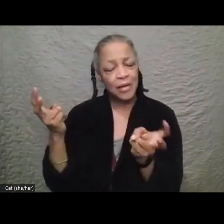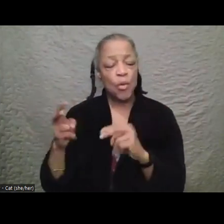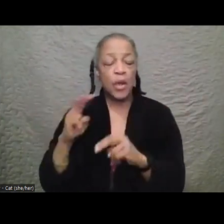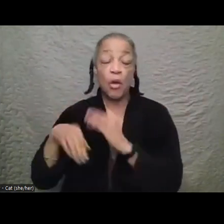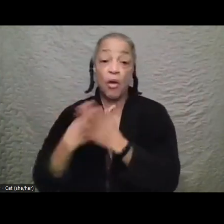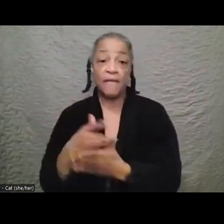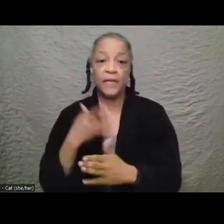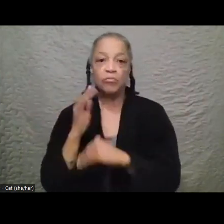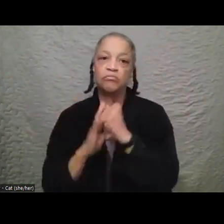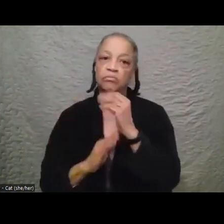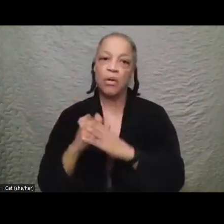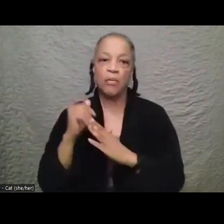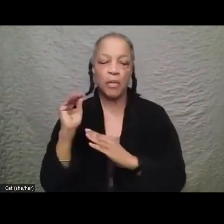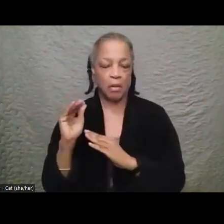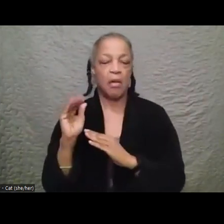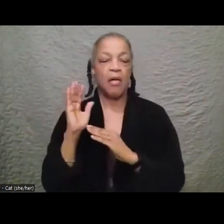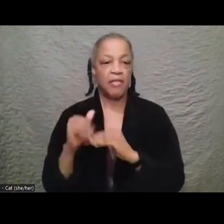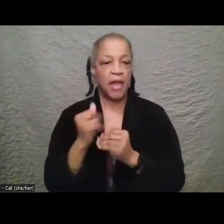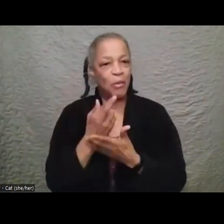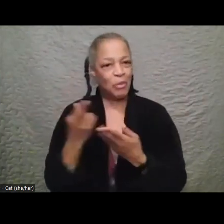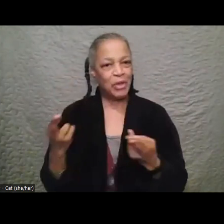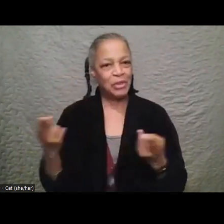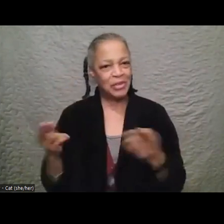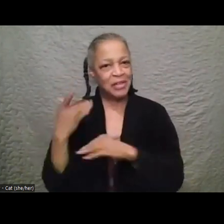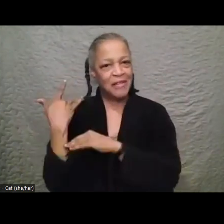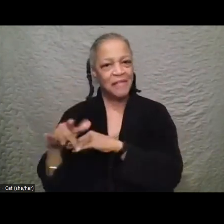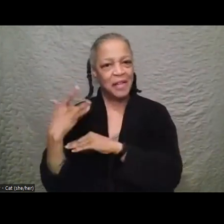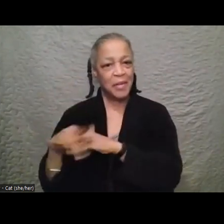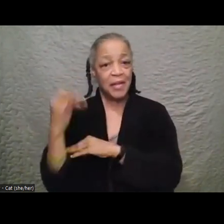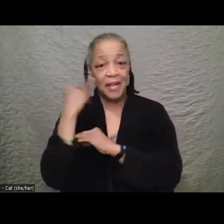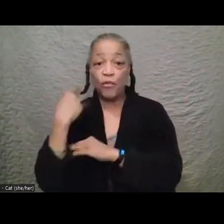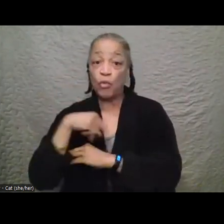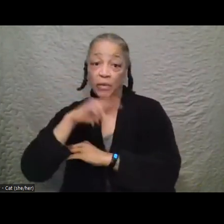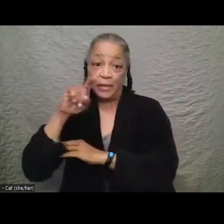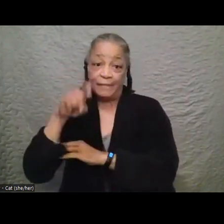that our resources available should be needed.